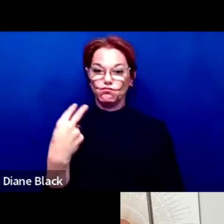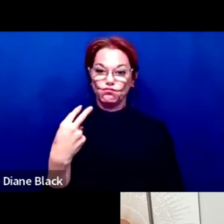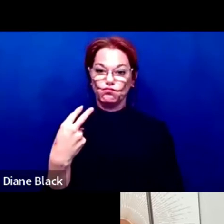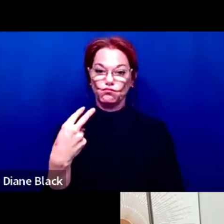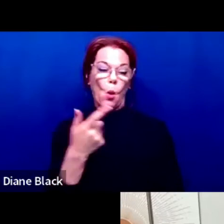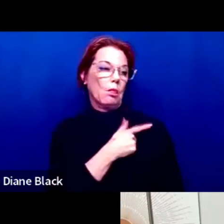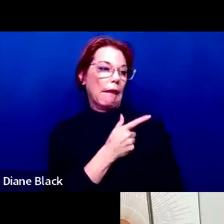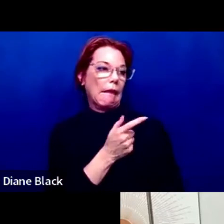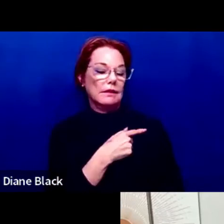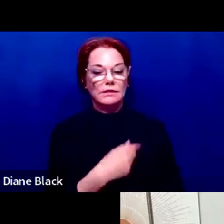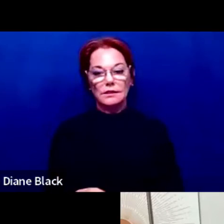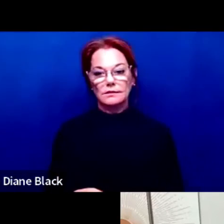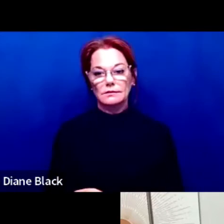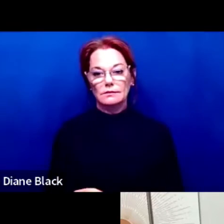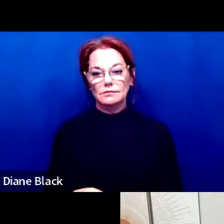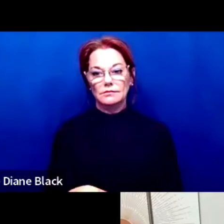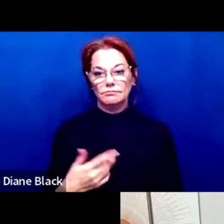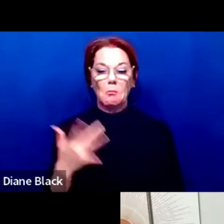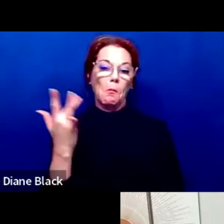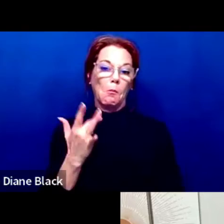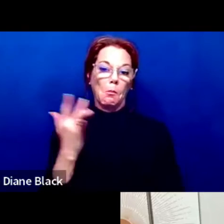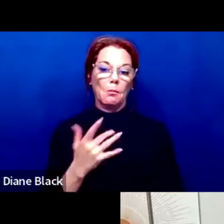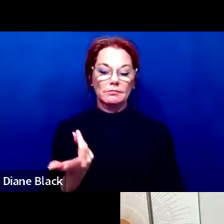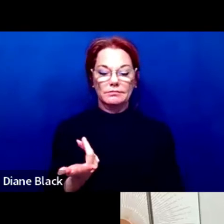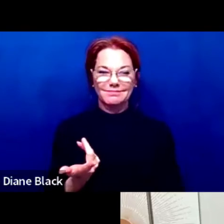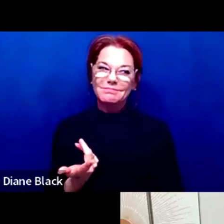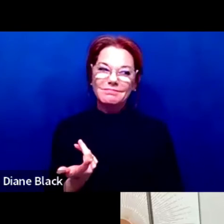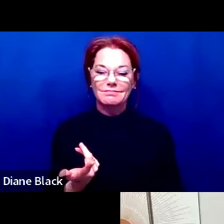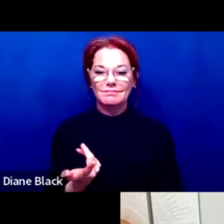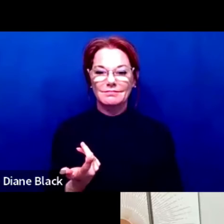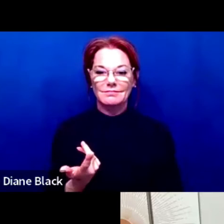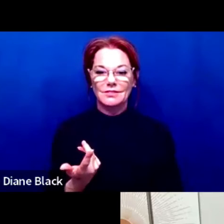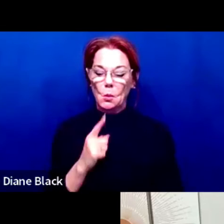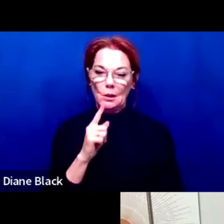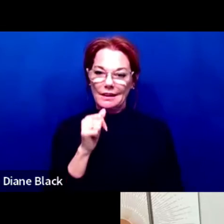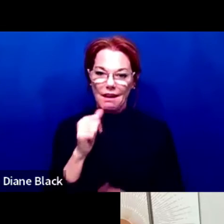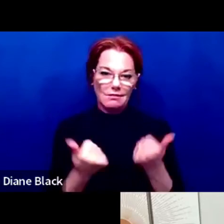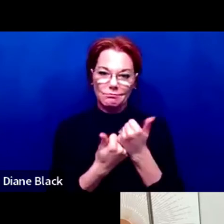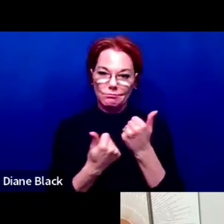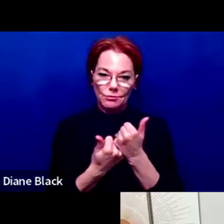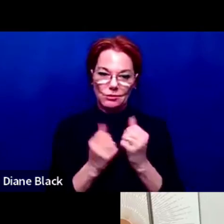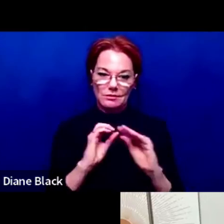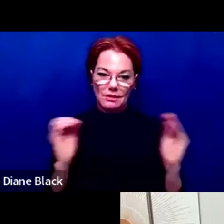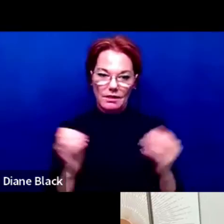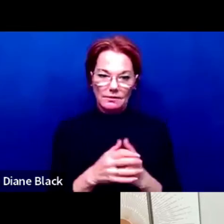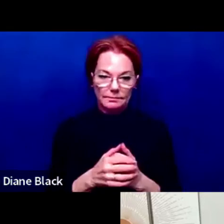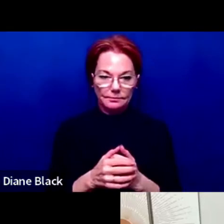not tough. So therefore, you know, it's frowned upon in general. So eventually, I tried to, you know, hurt myself. Then